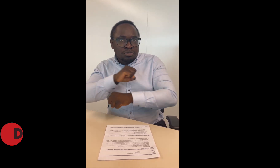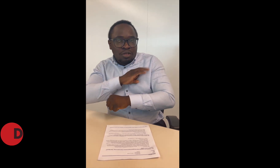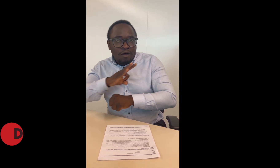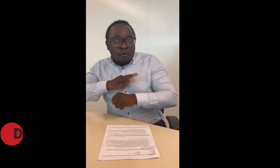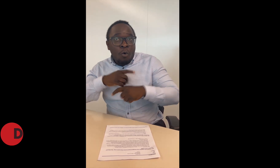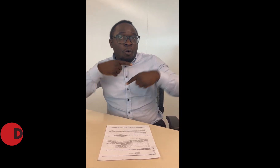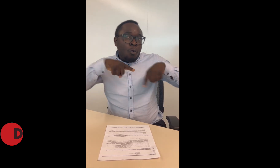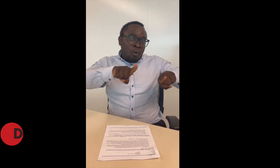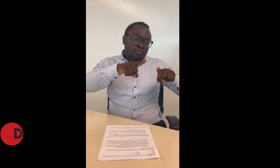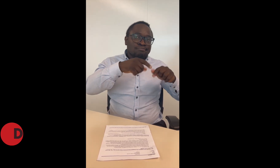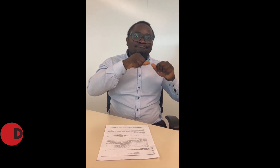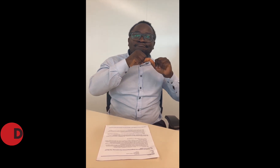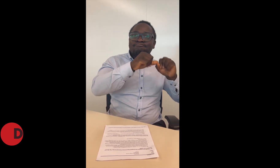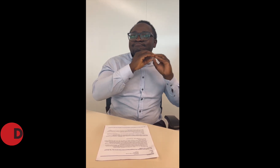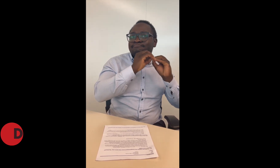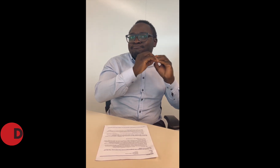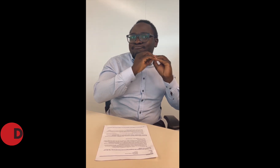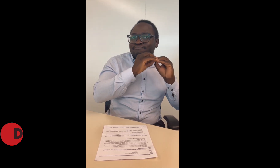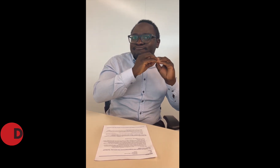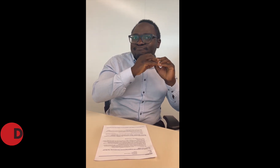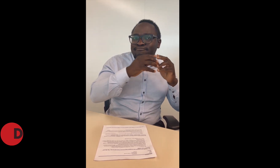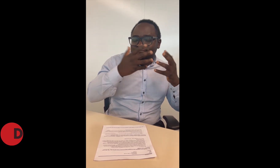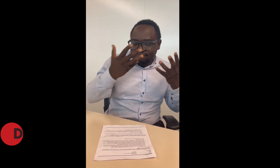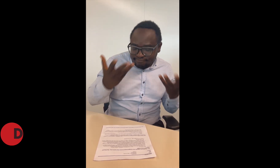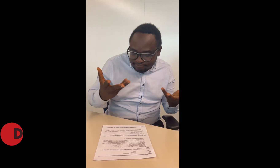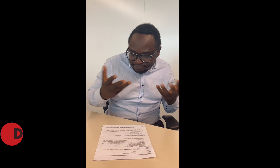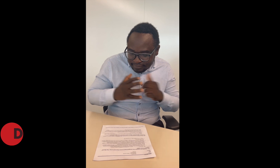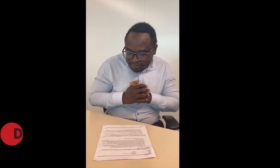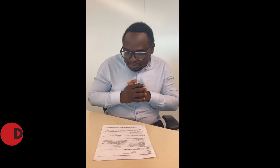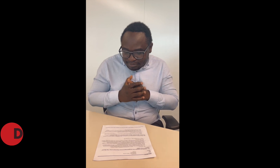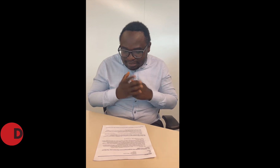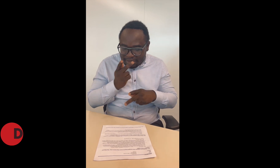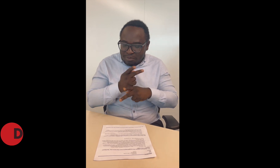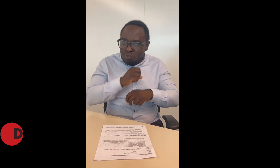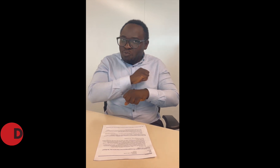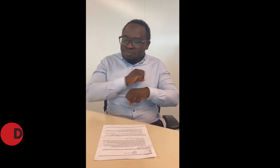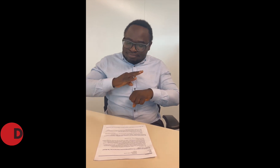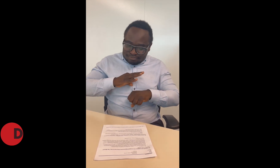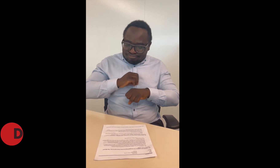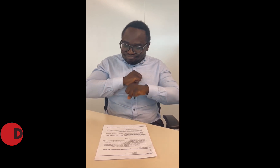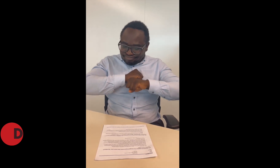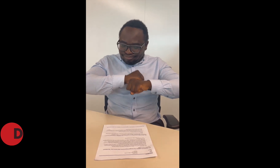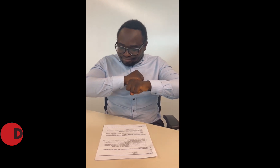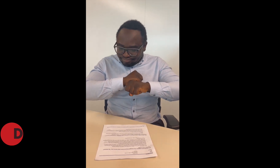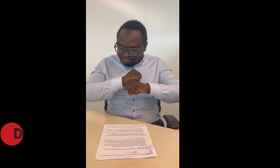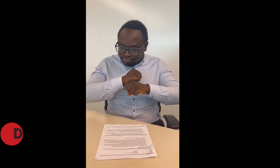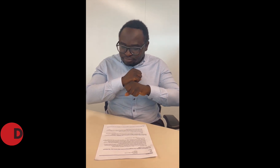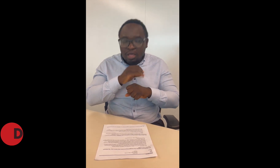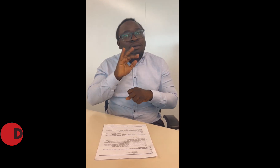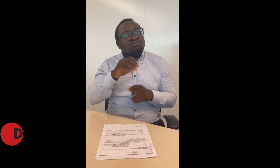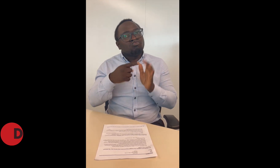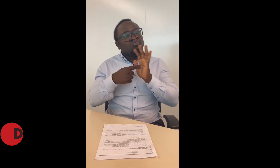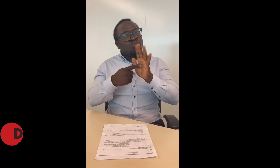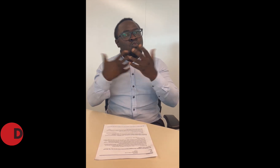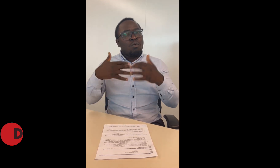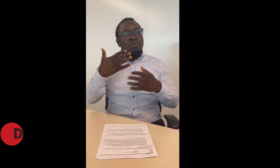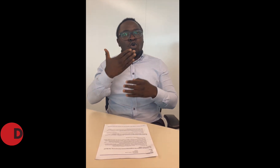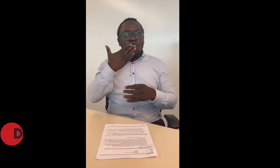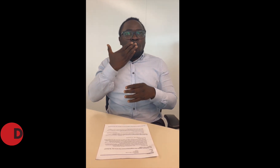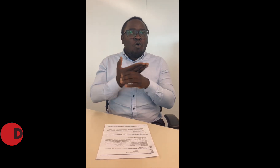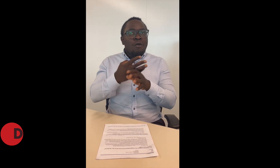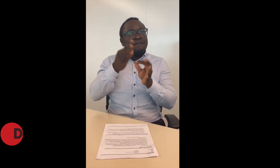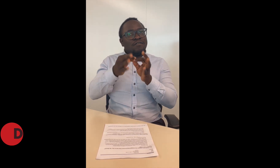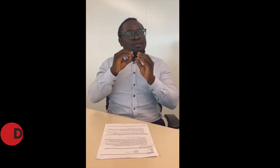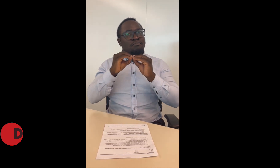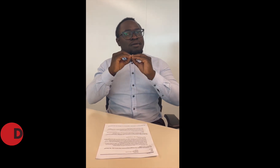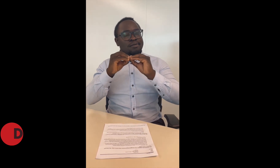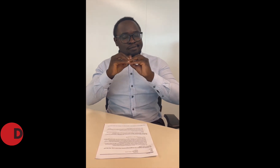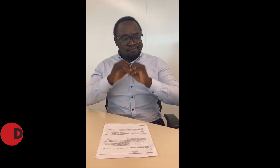extend contract to protect the staff while negotiating to show good faith.